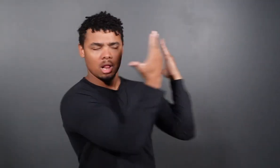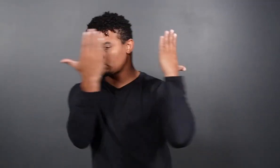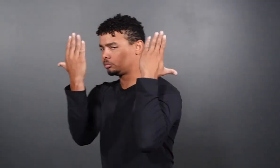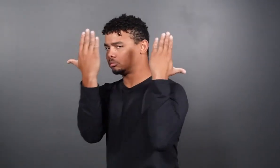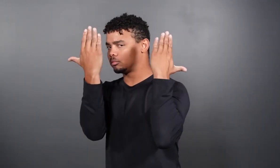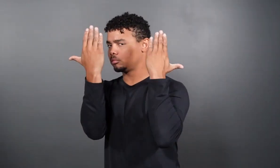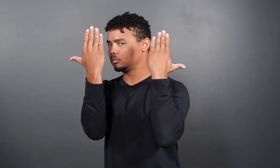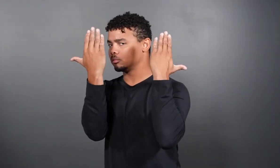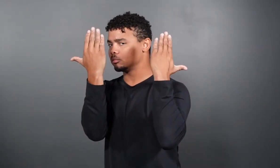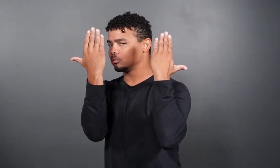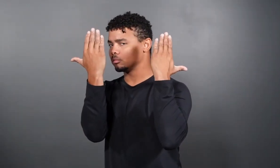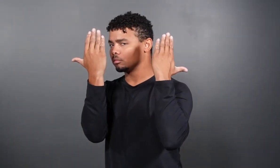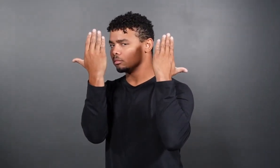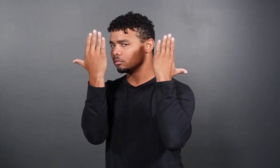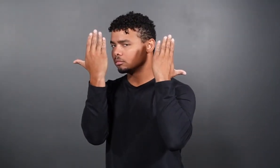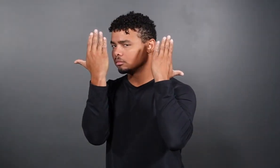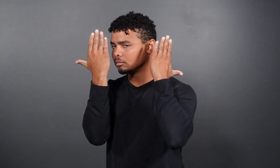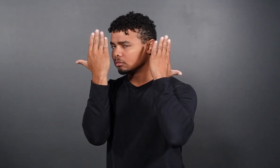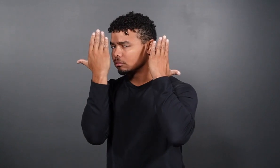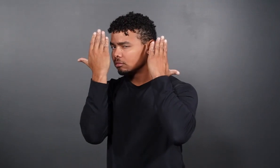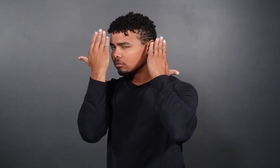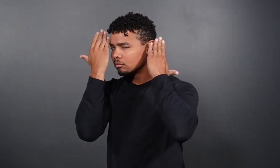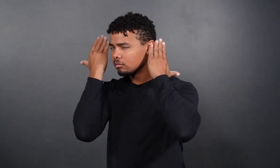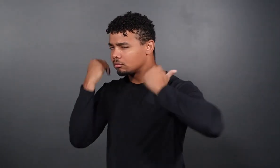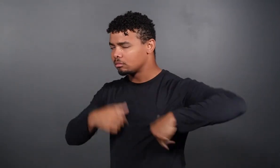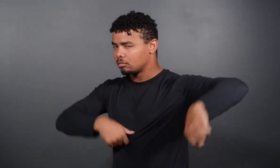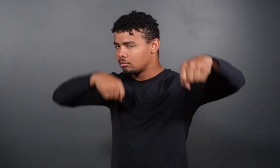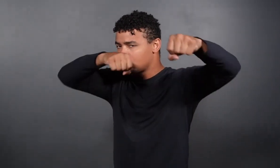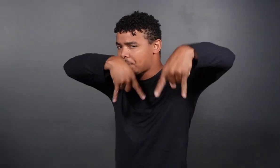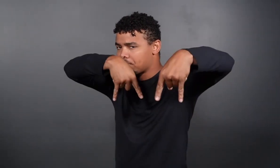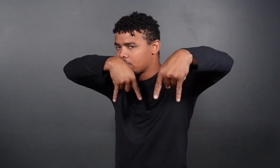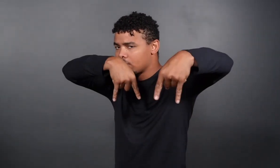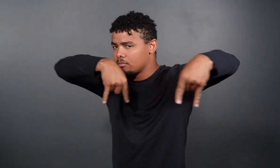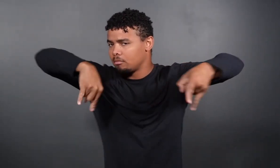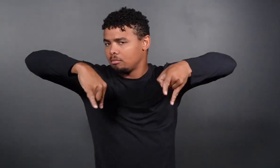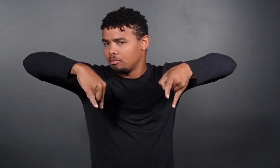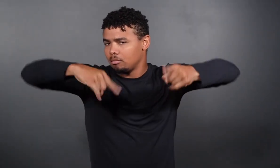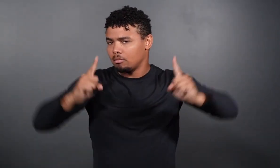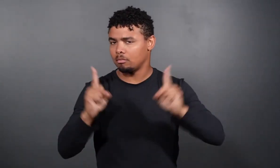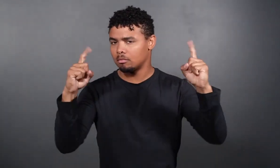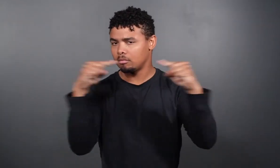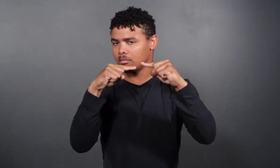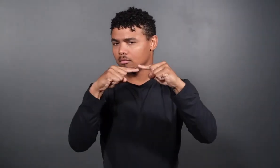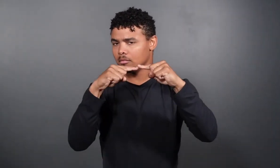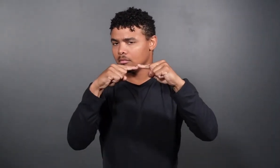off to the side there the support posts of a swing set